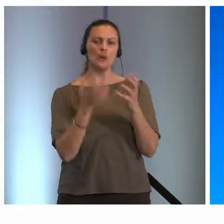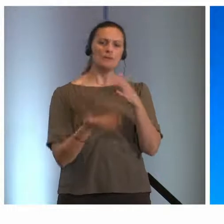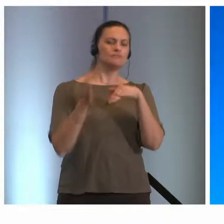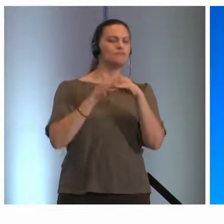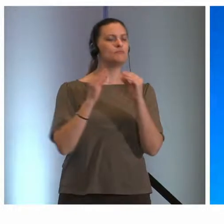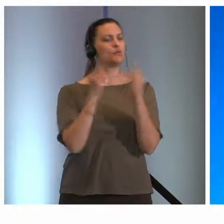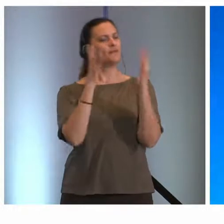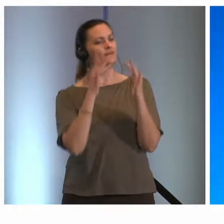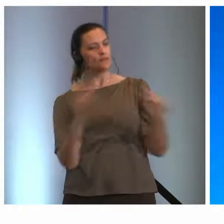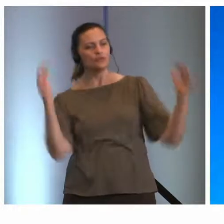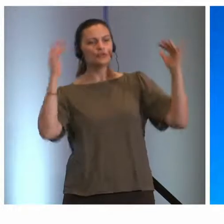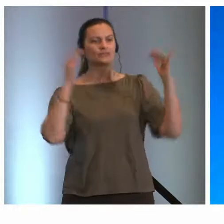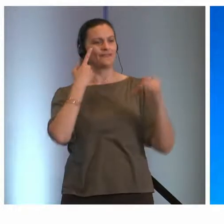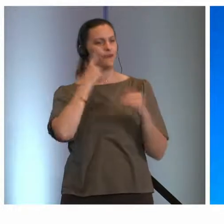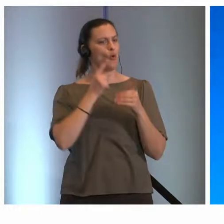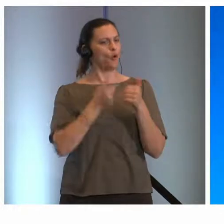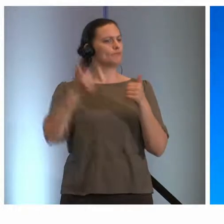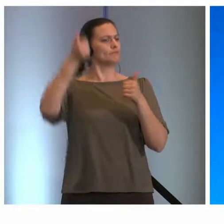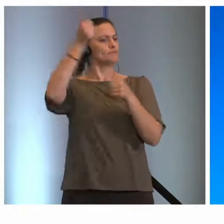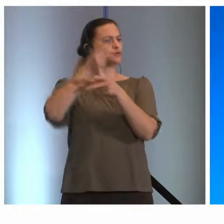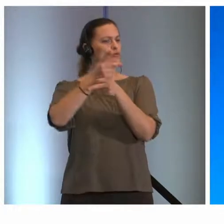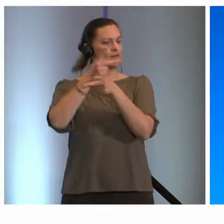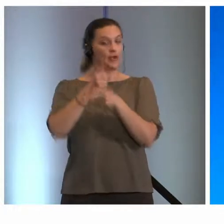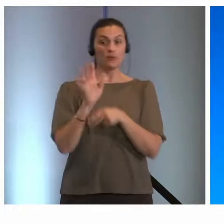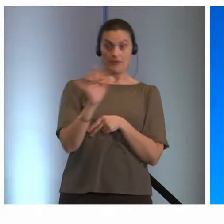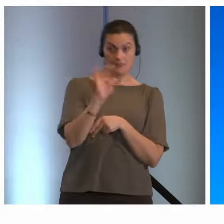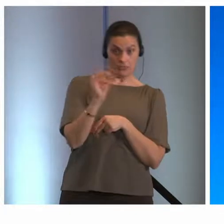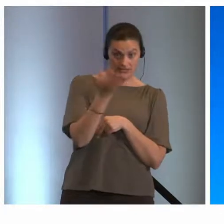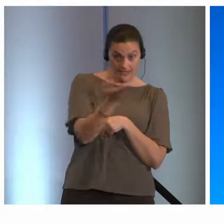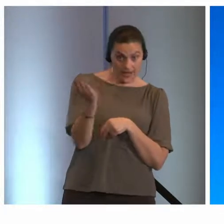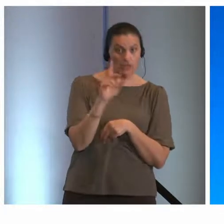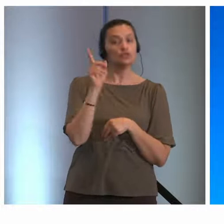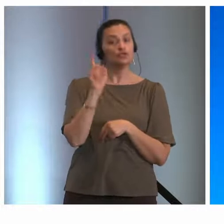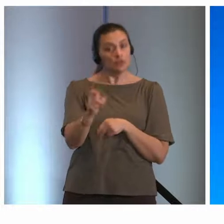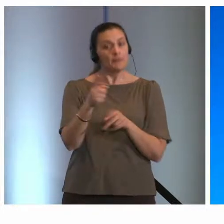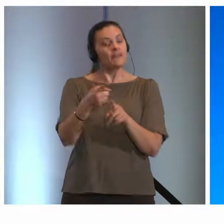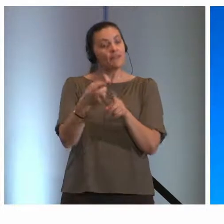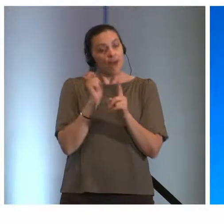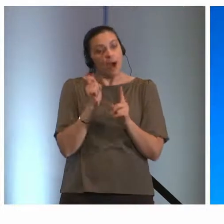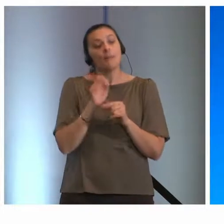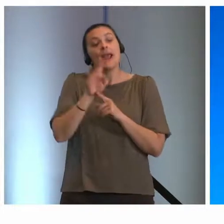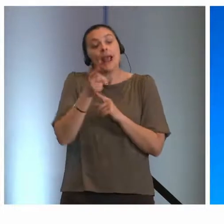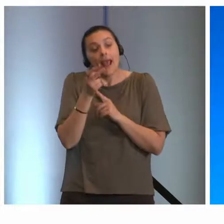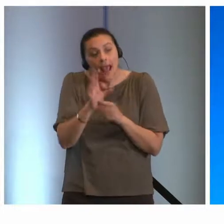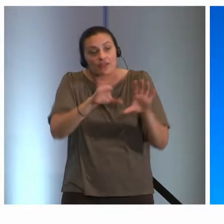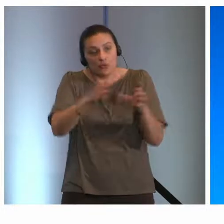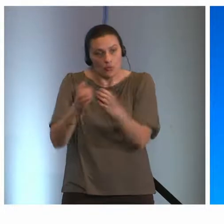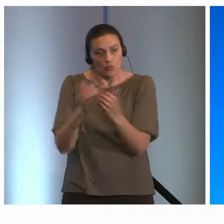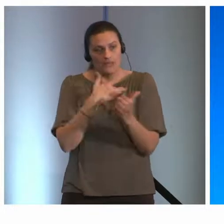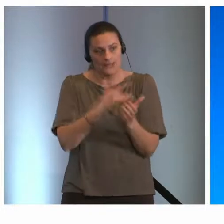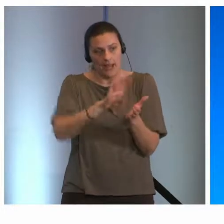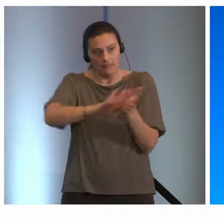leaders -- this is, you know, for their future. Increased diverse representation in our